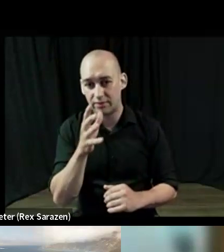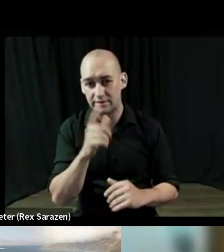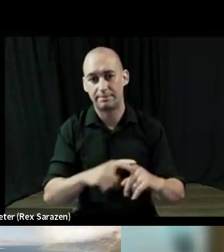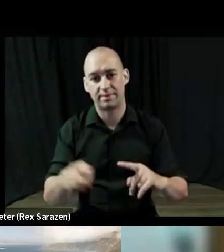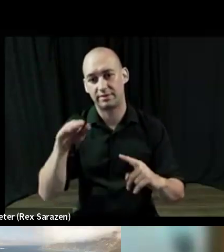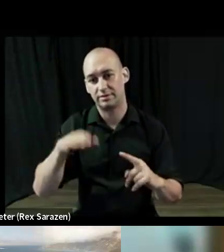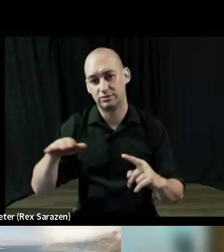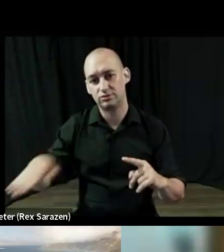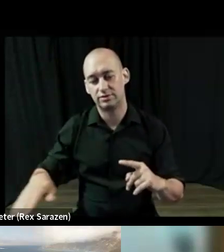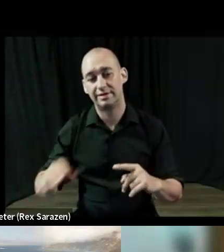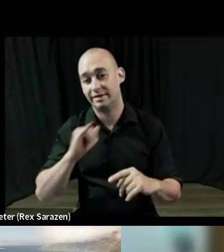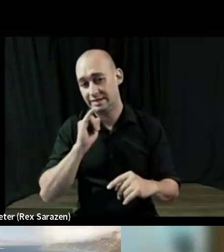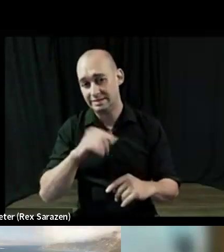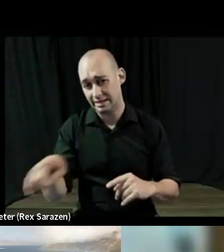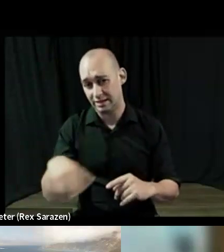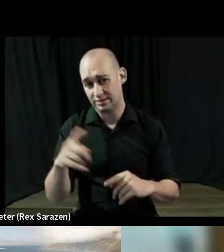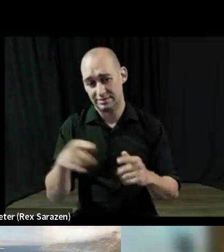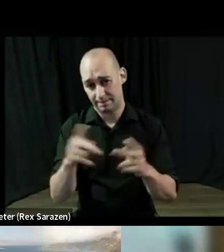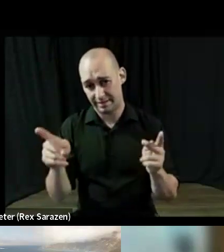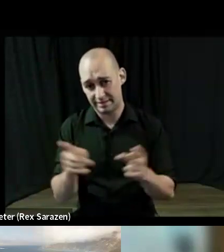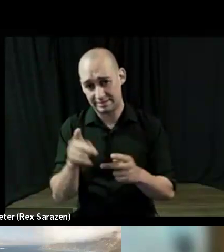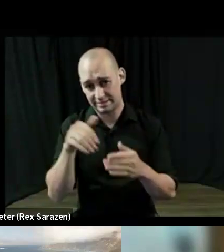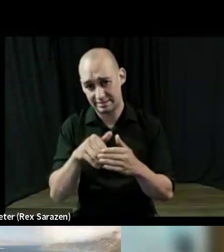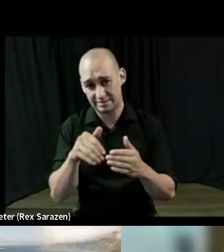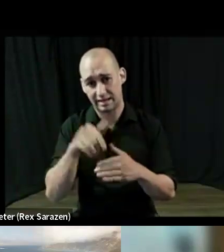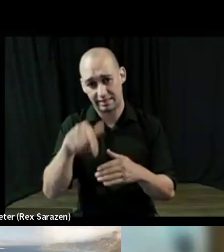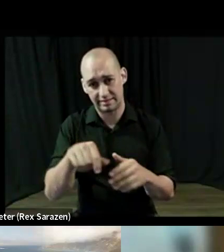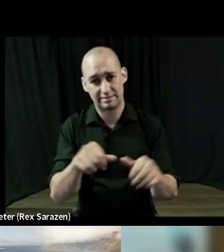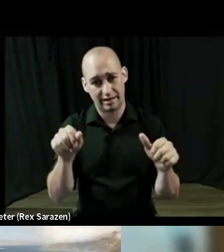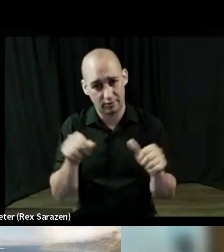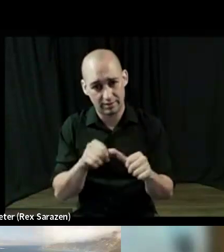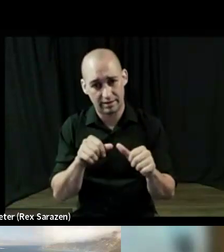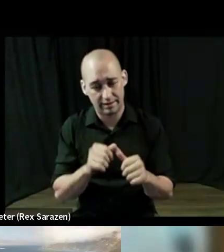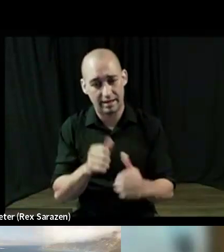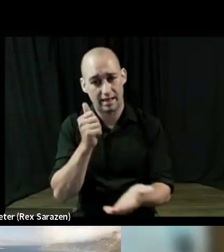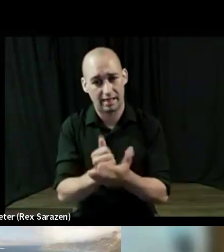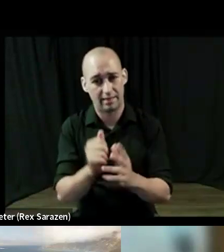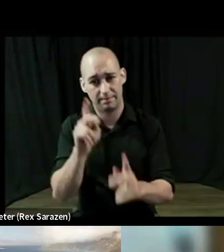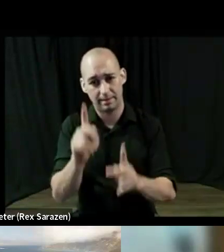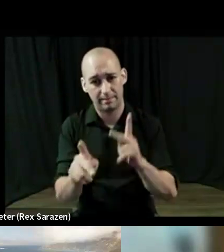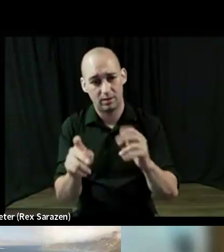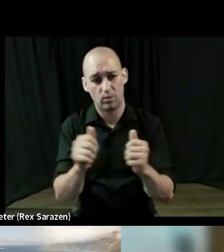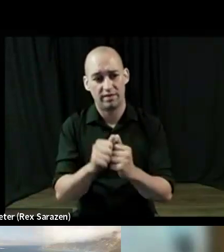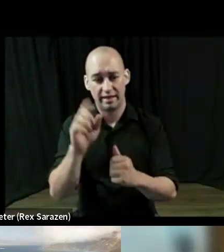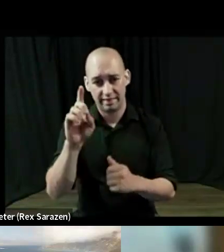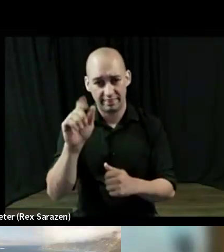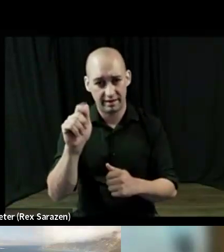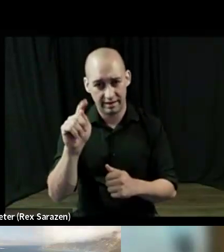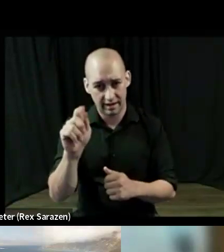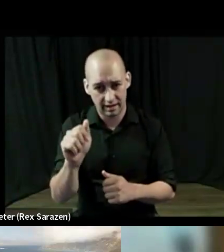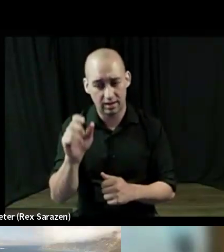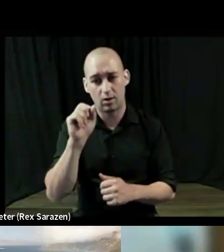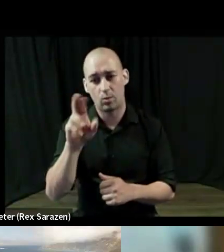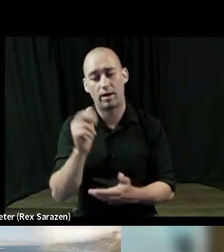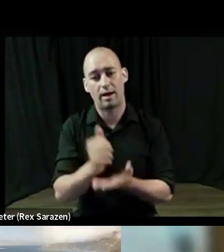there space within this realm to help people with their data or help people in some way connect from